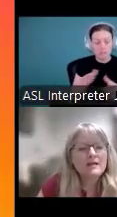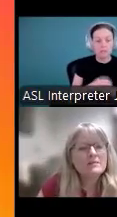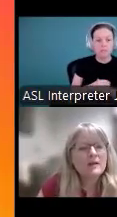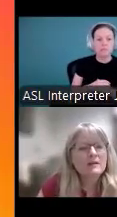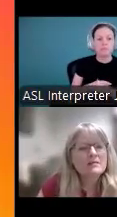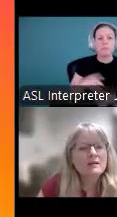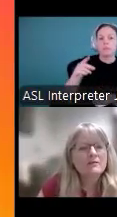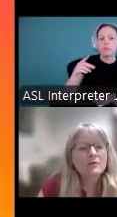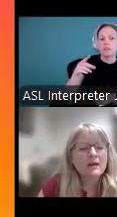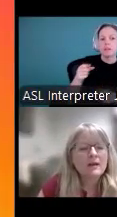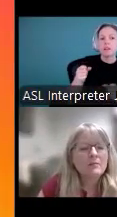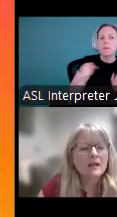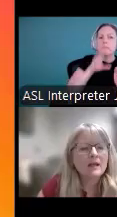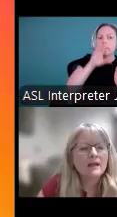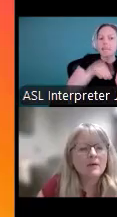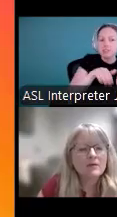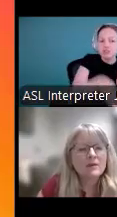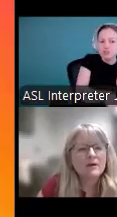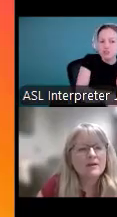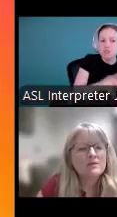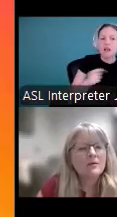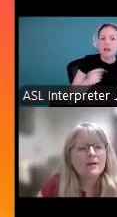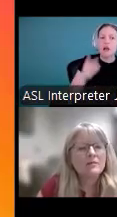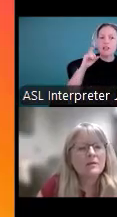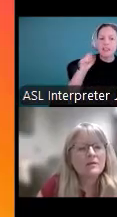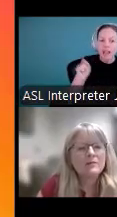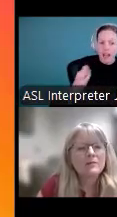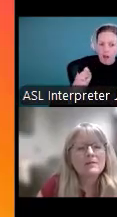aspects of creating meaning out of the auditory input that we